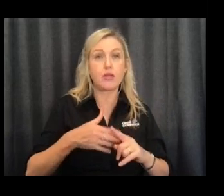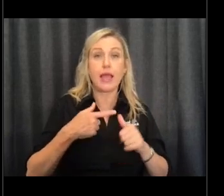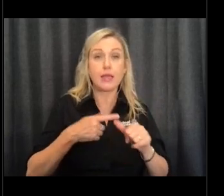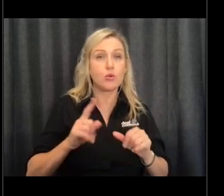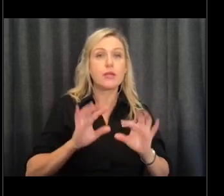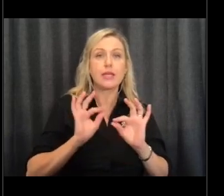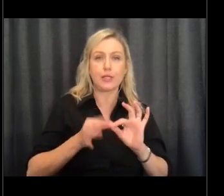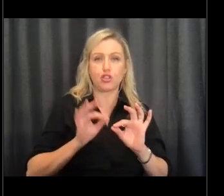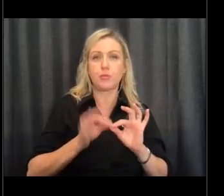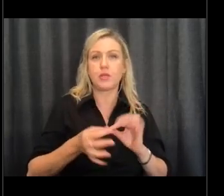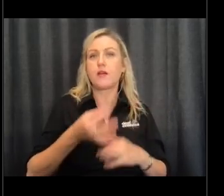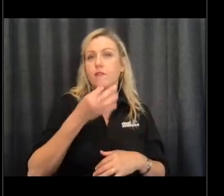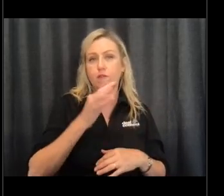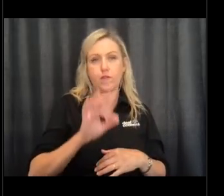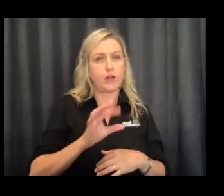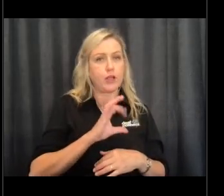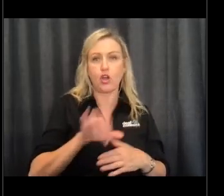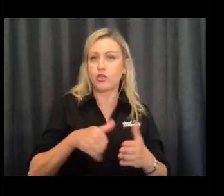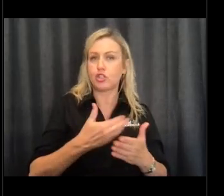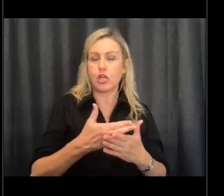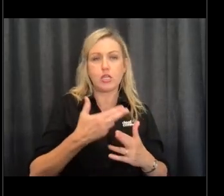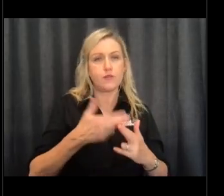So there's no charge for people accessing in that circumstance.